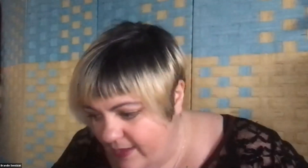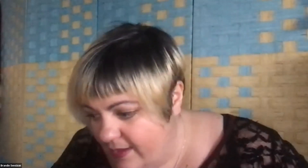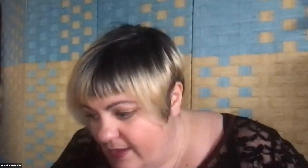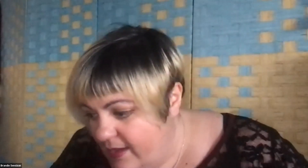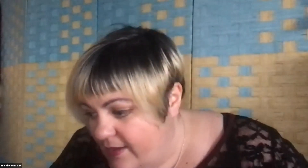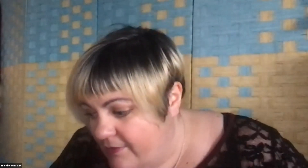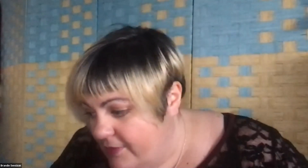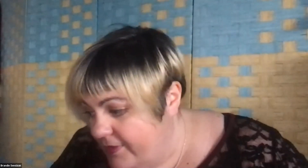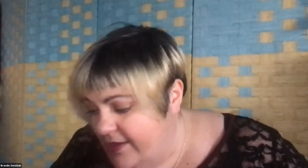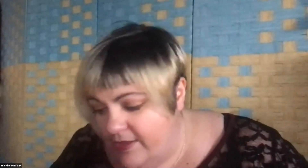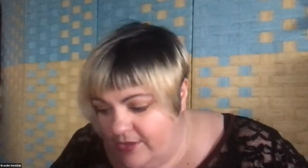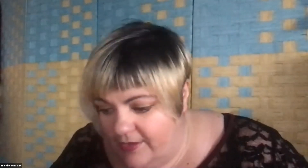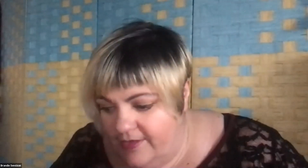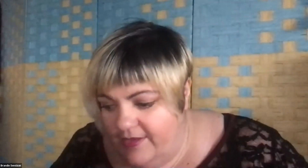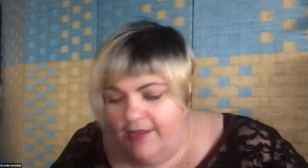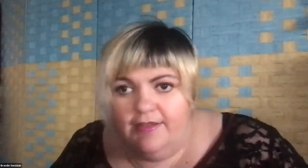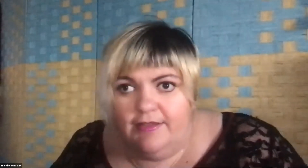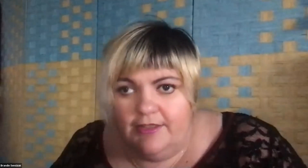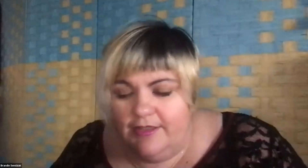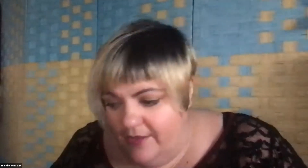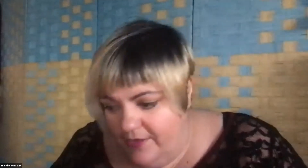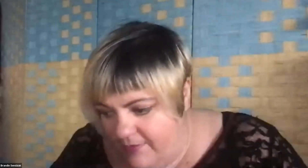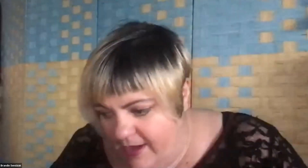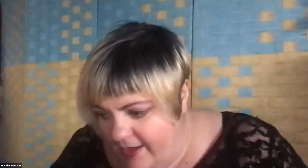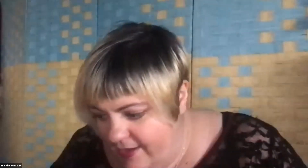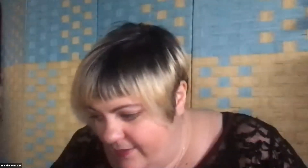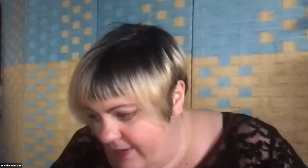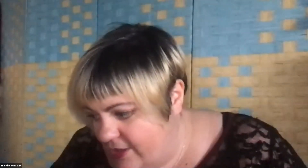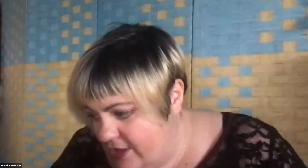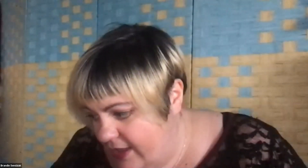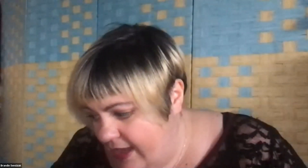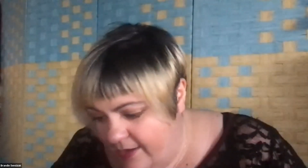transport patients to emergency rooms if they have